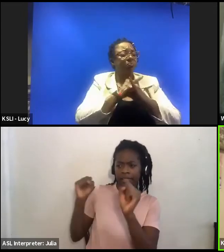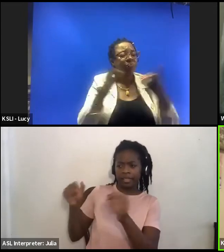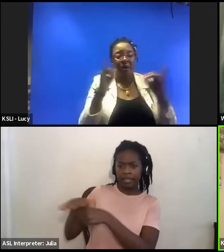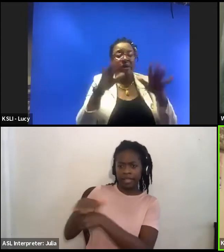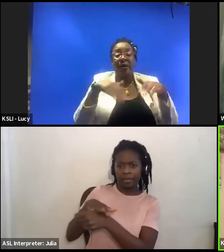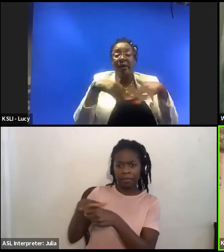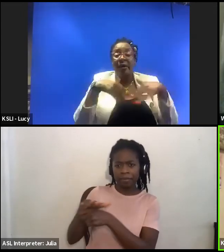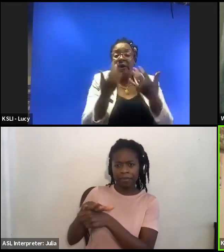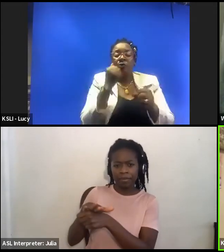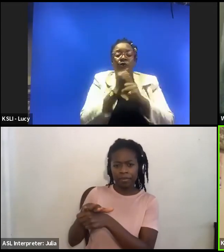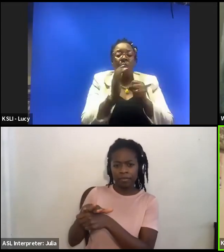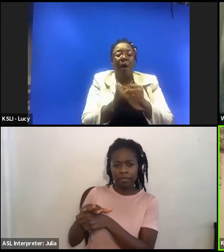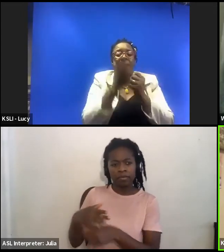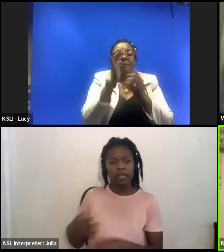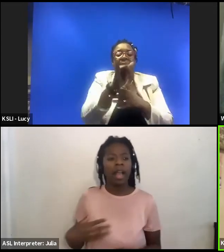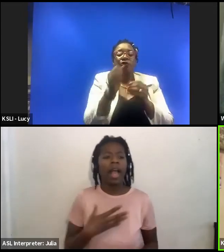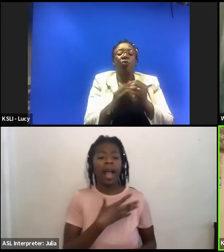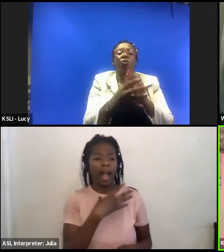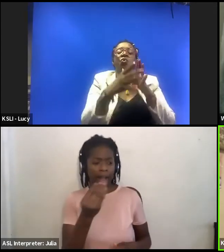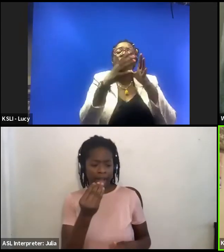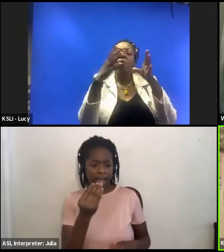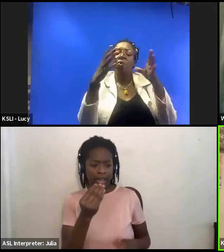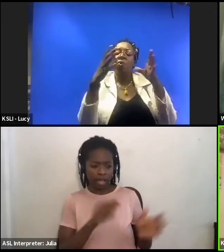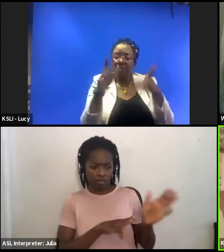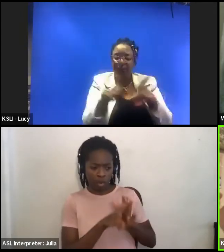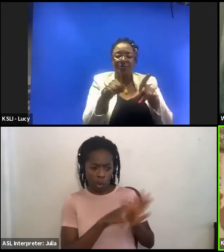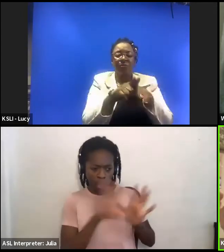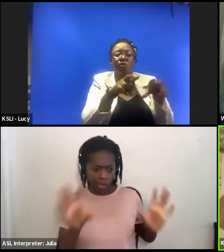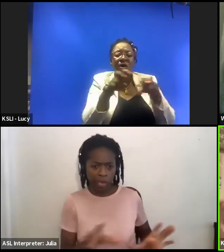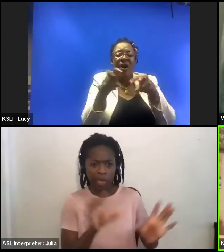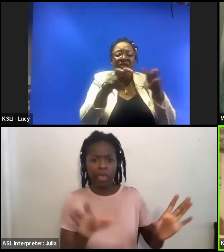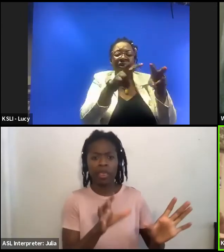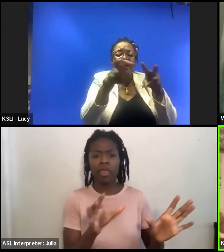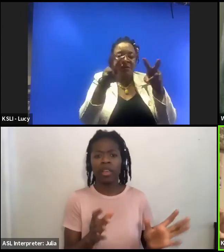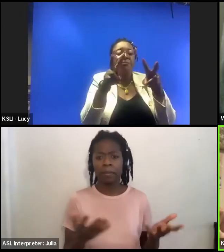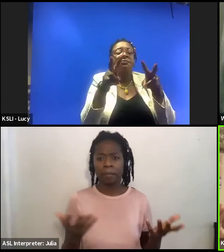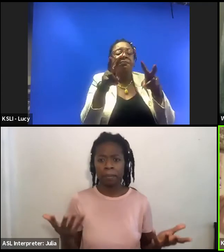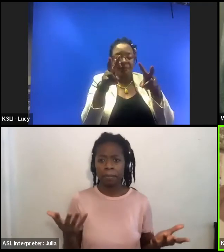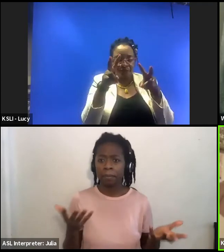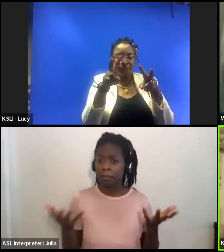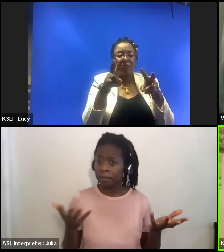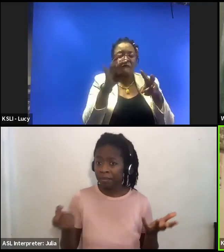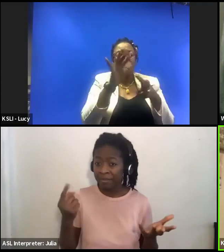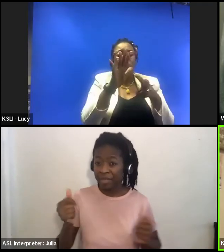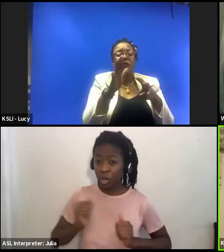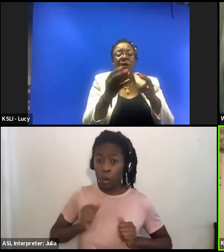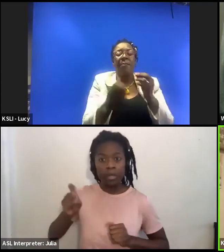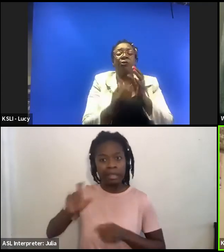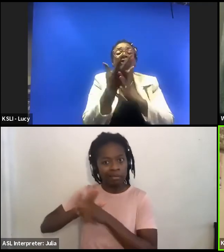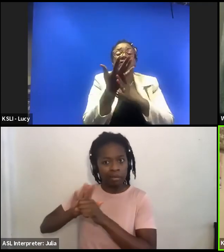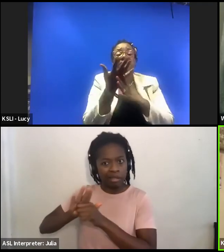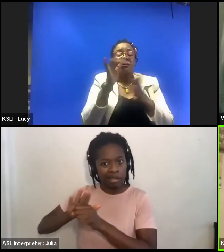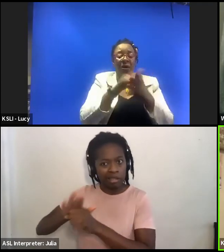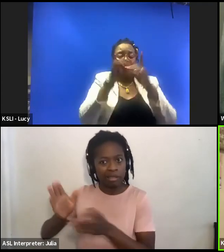but then also navigate the sort of unspoken pressure of the product? That there has to be something on stage at some point.